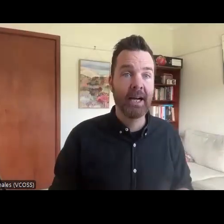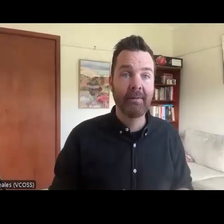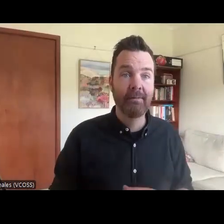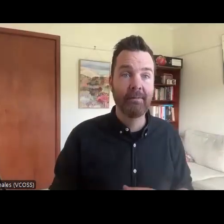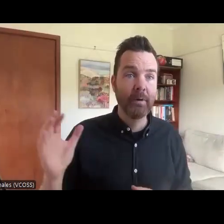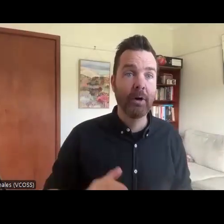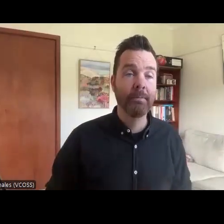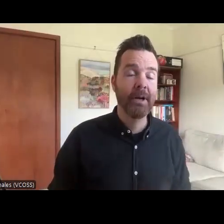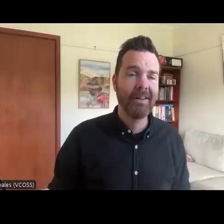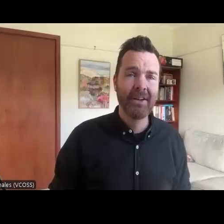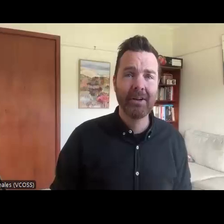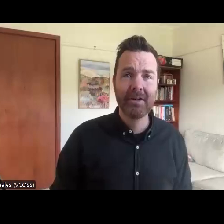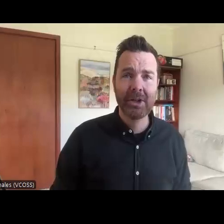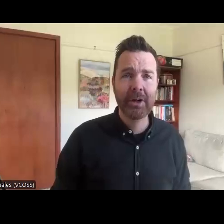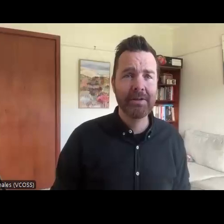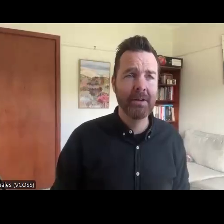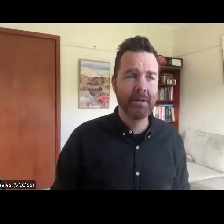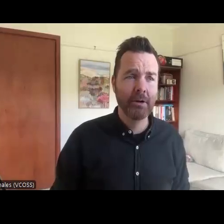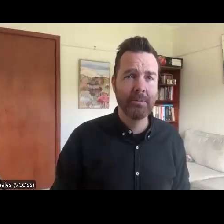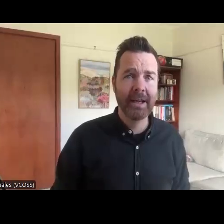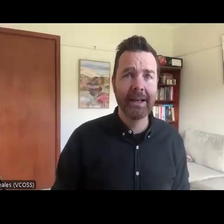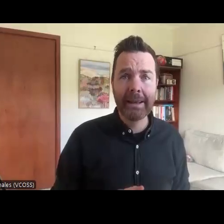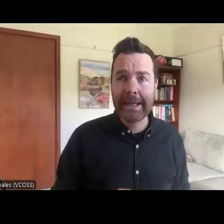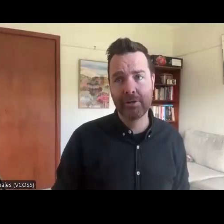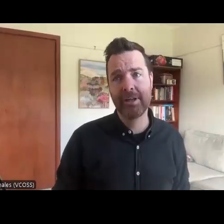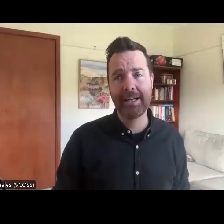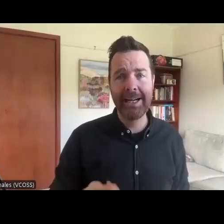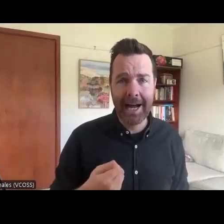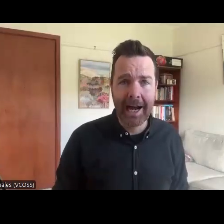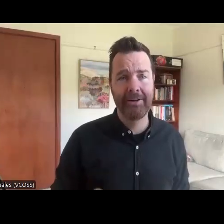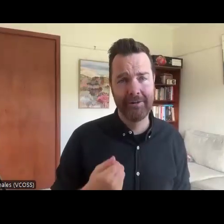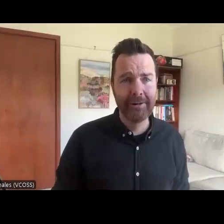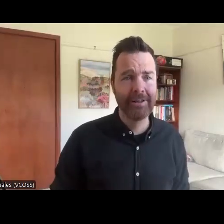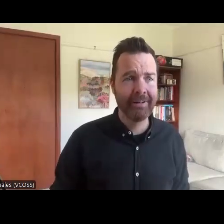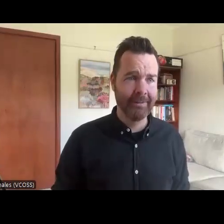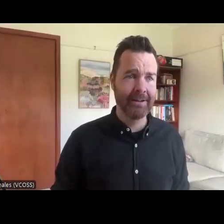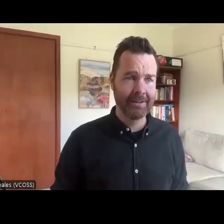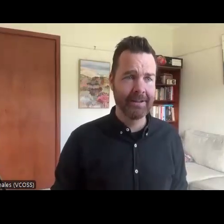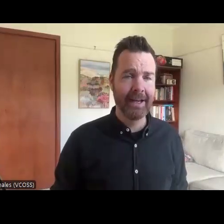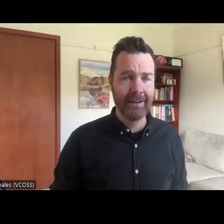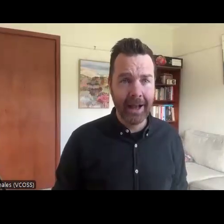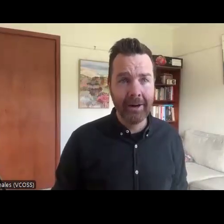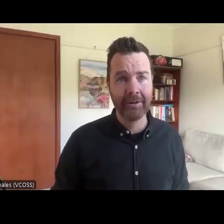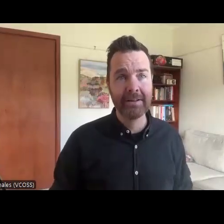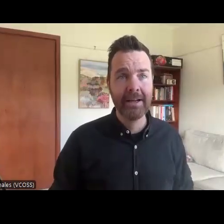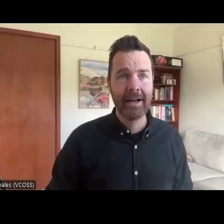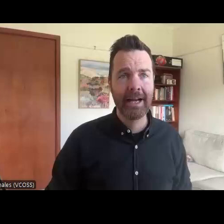move on. You know journalists and newsrooms get literally hundreds of emails a day, like hundreds,